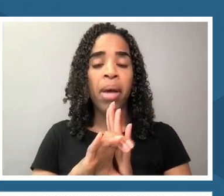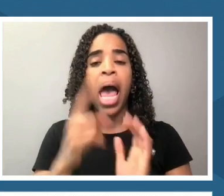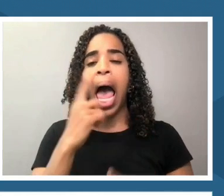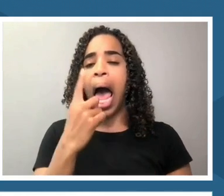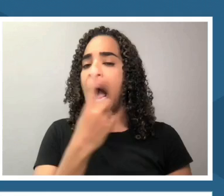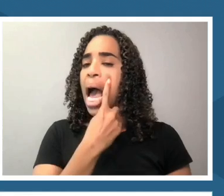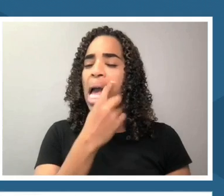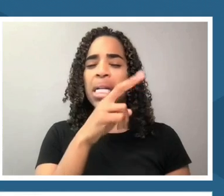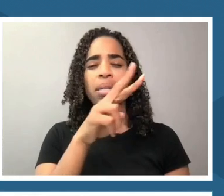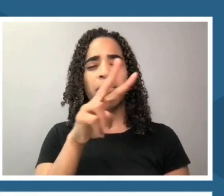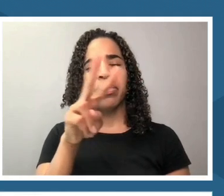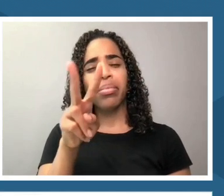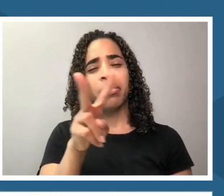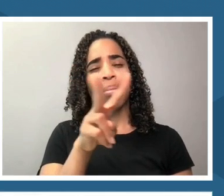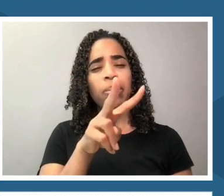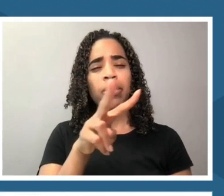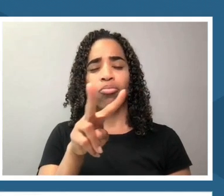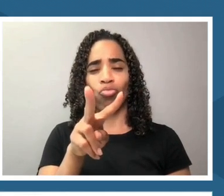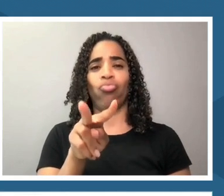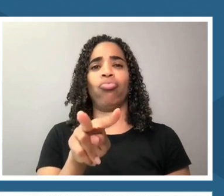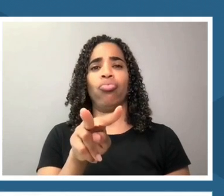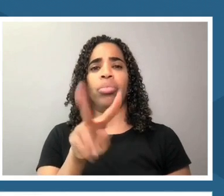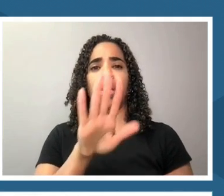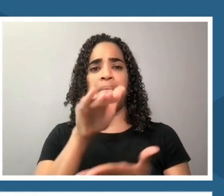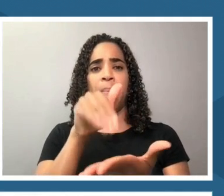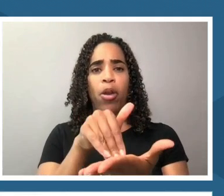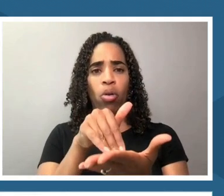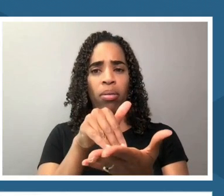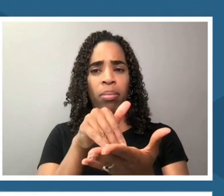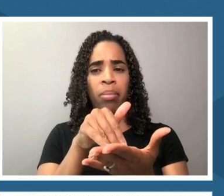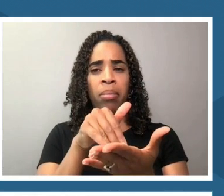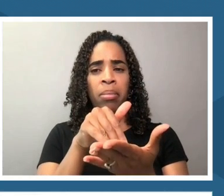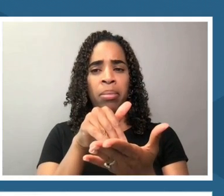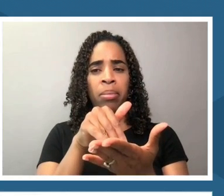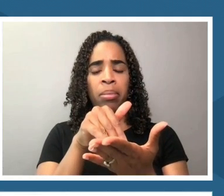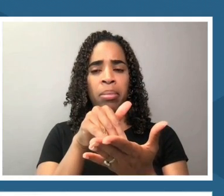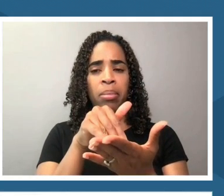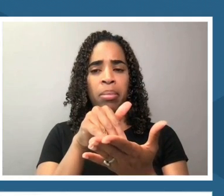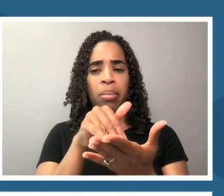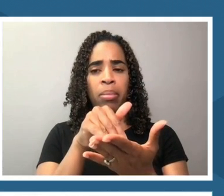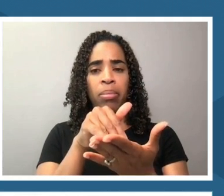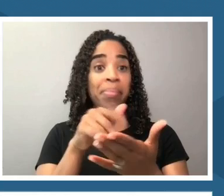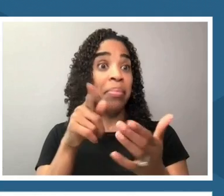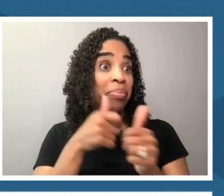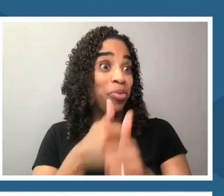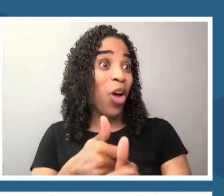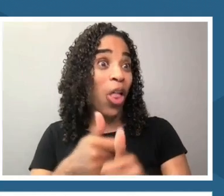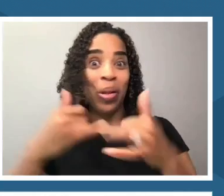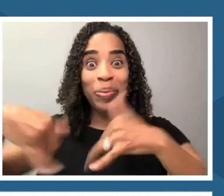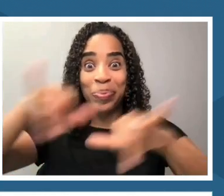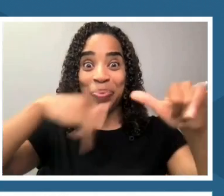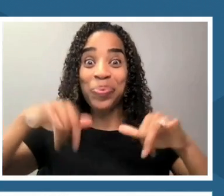of this image and for our audience members feel free to follow along with us in